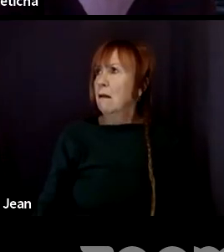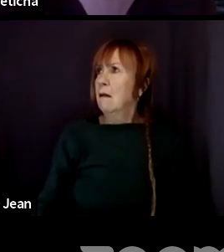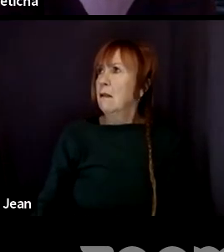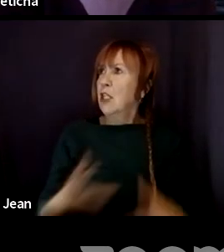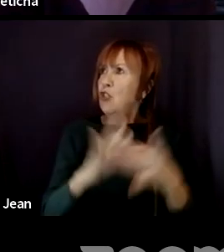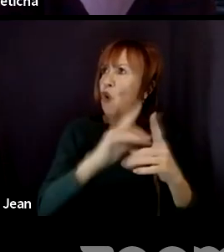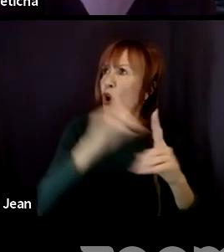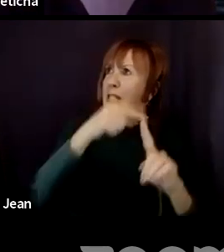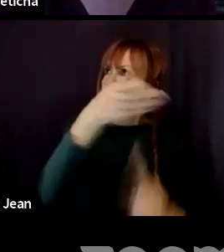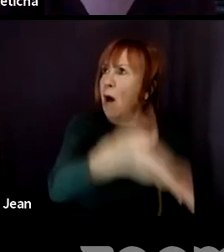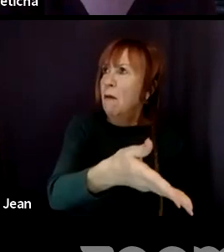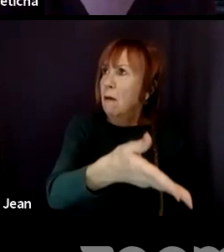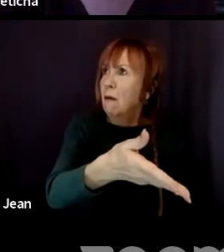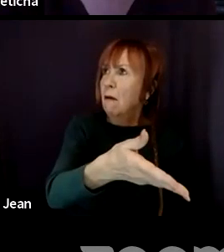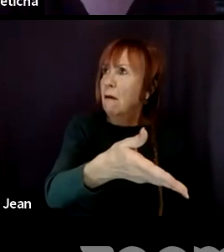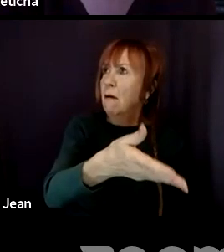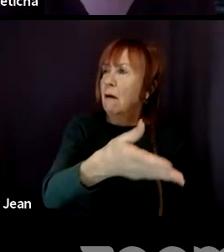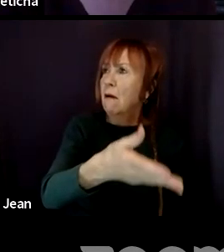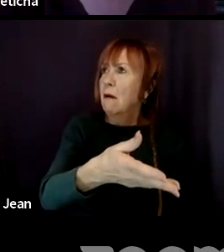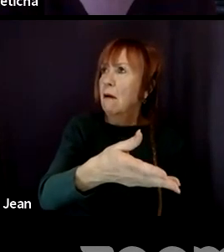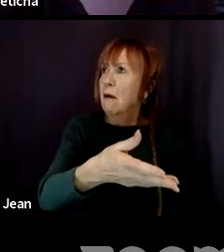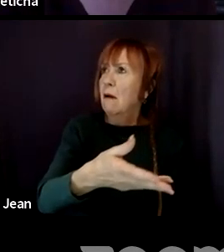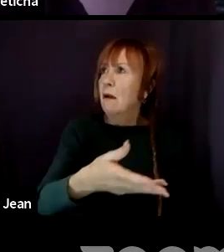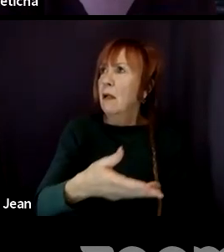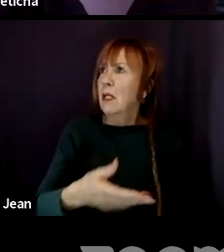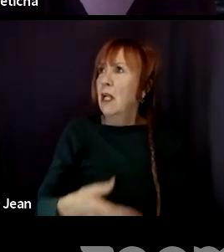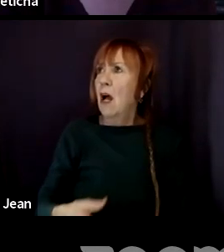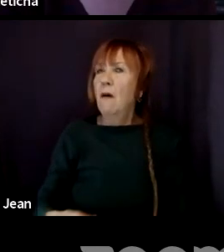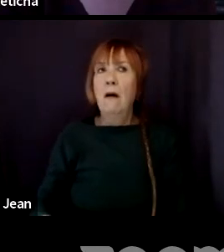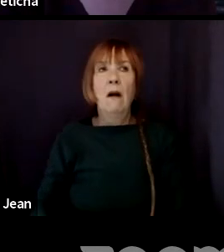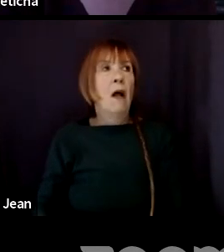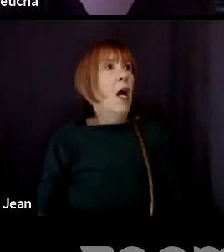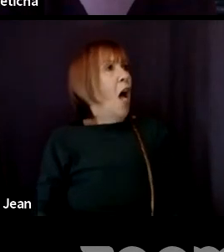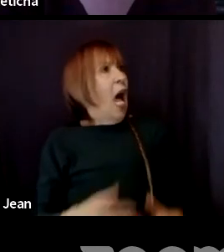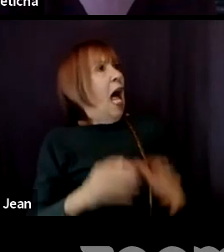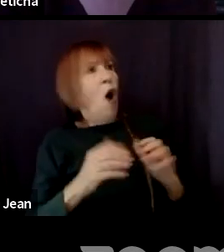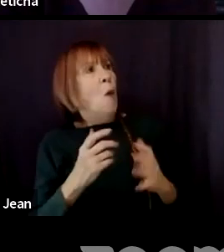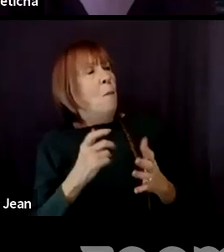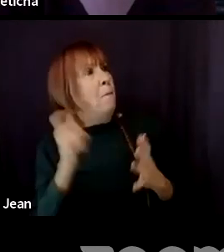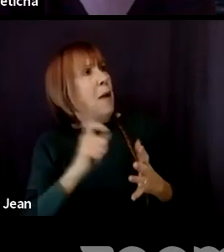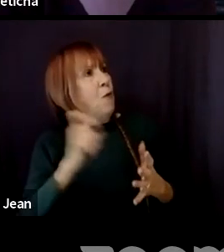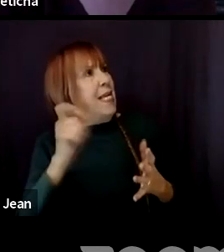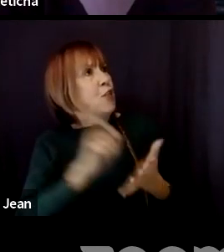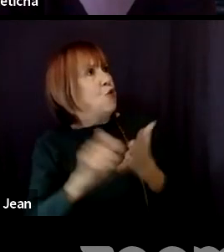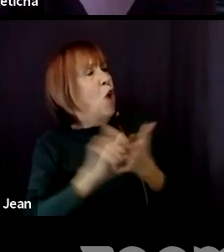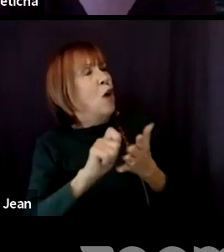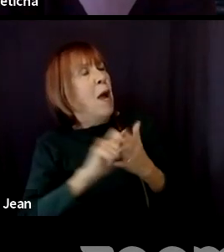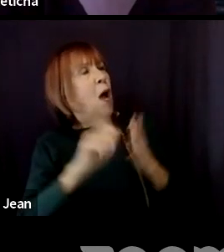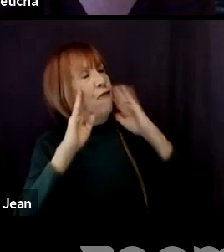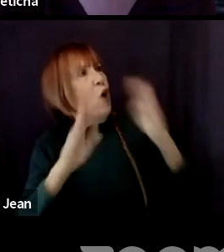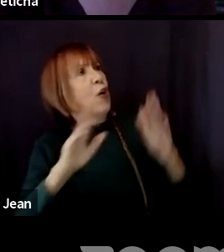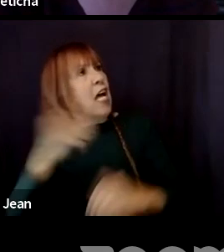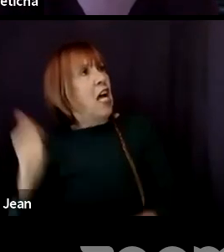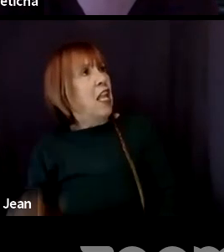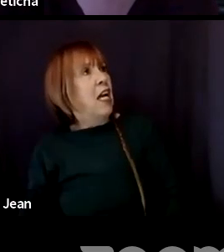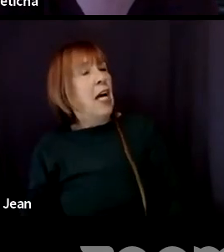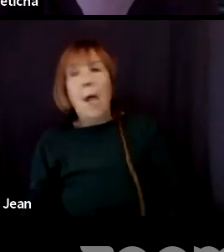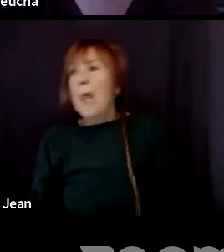And I was like, no, we're not gonna do that. You also have to have your Kahunas to say no.